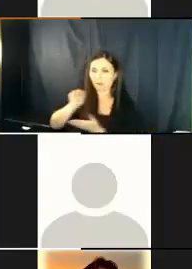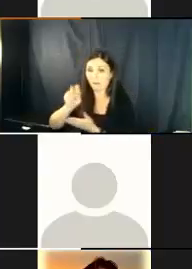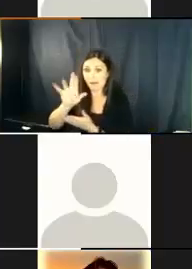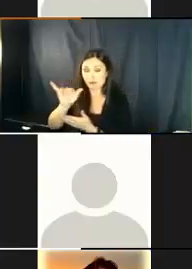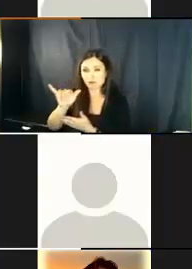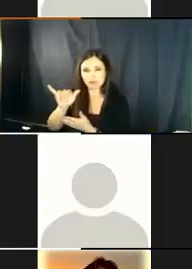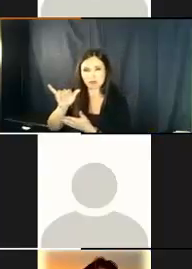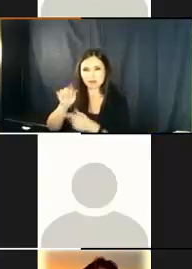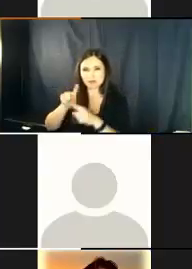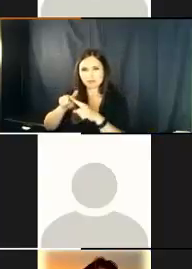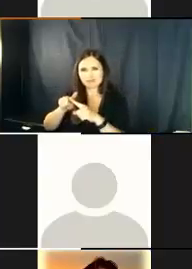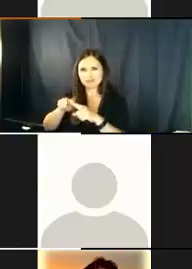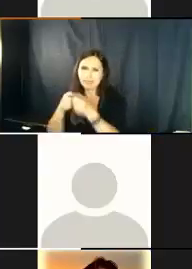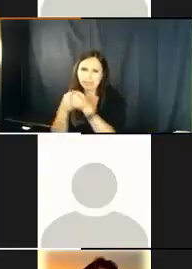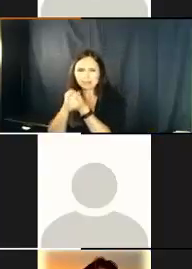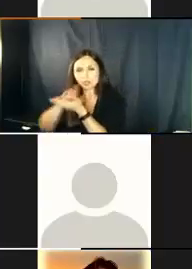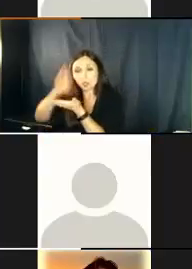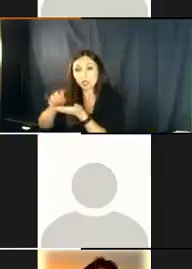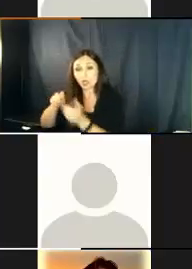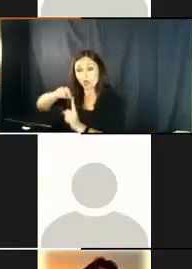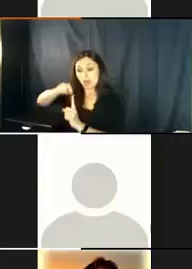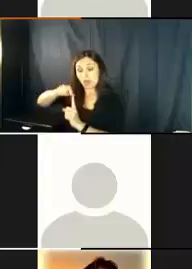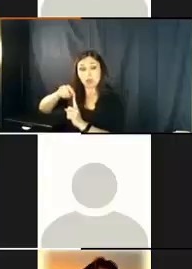on from that point until they've really got it.